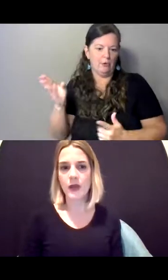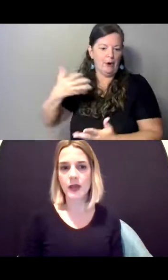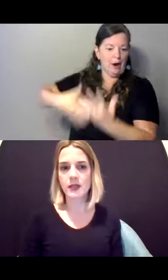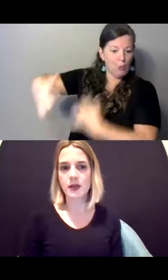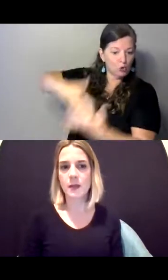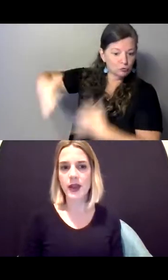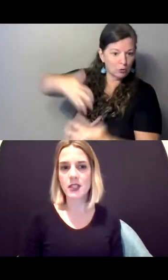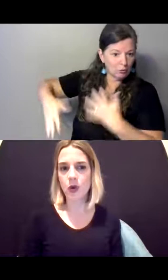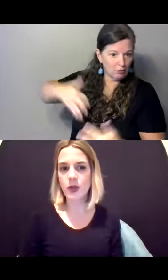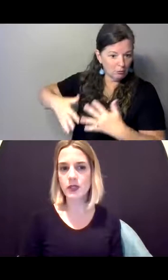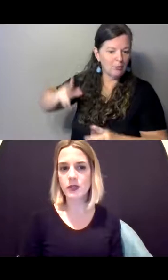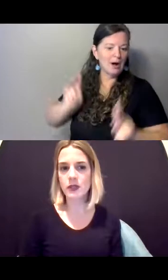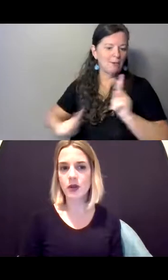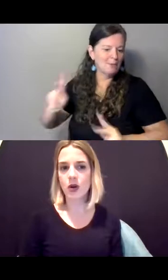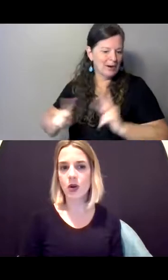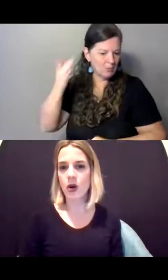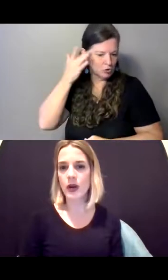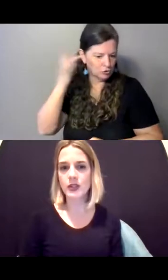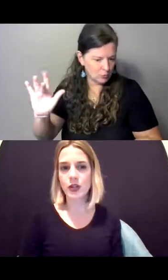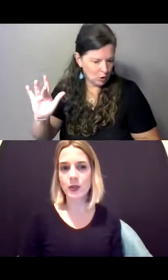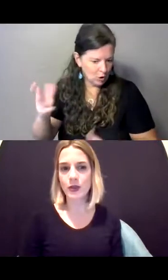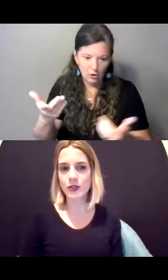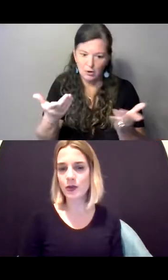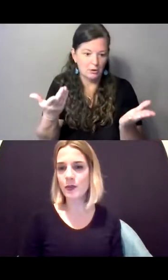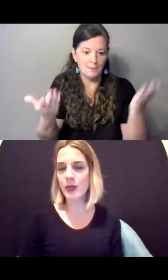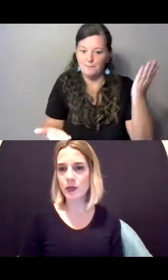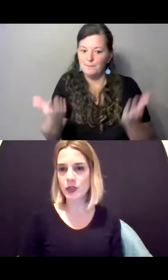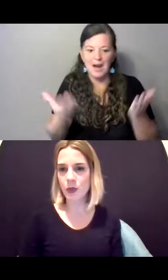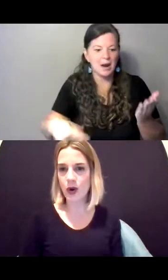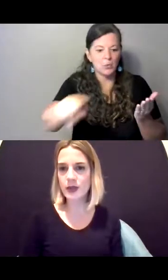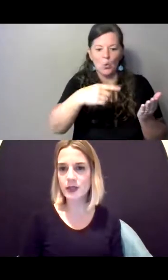that's body smart or interpersonal people smart.